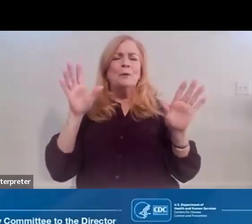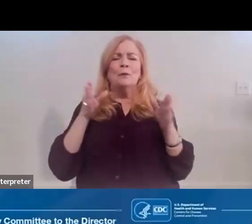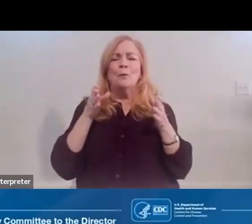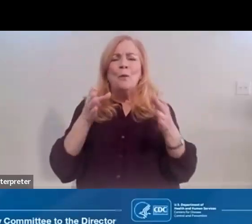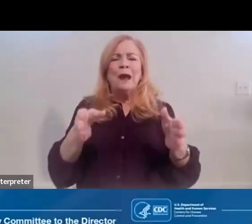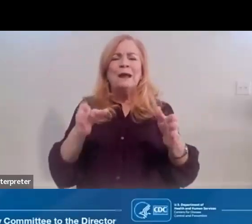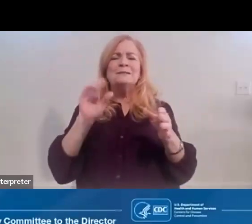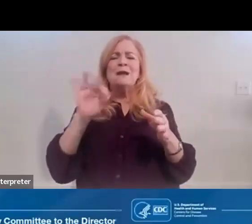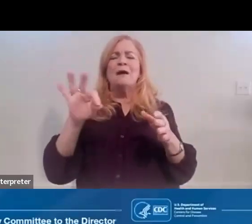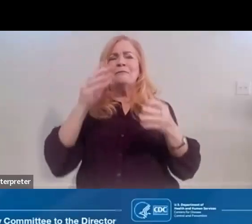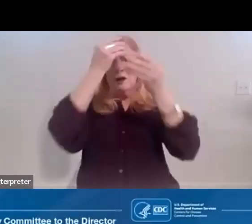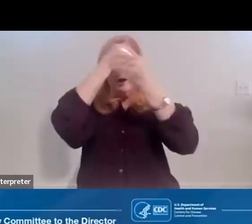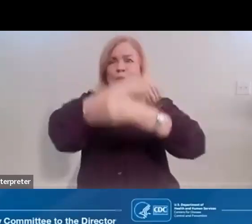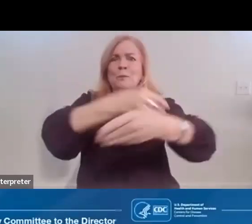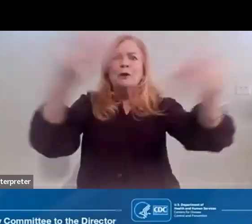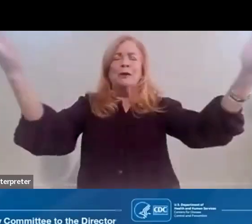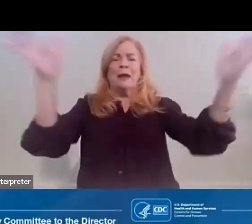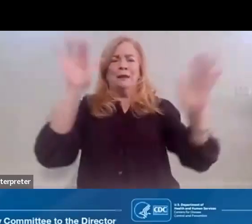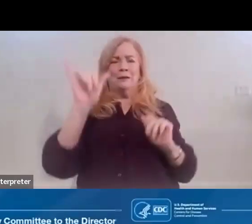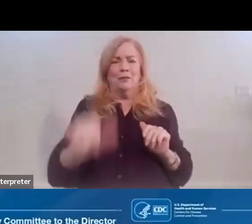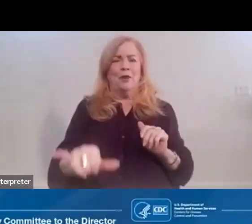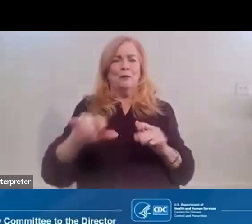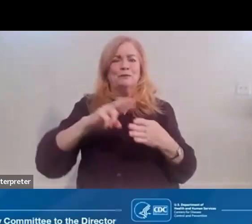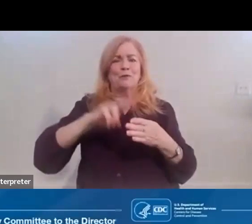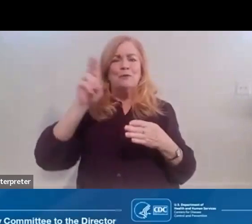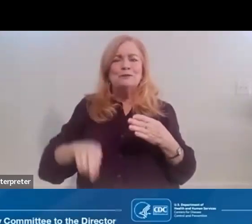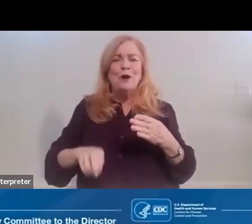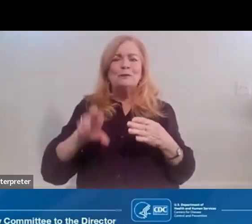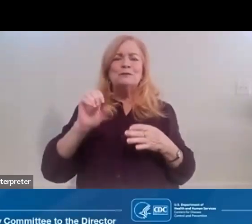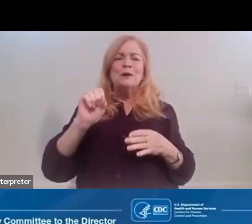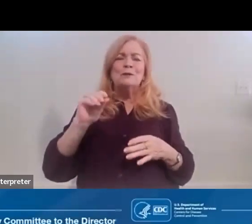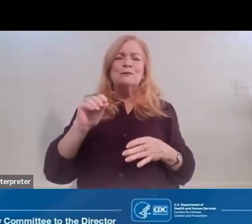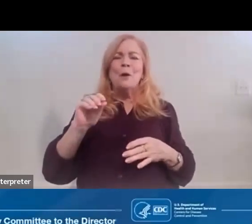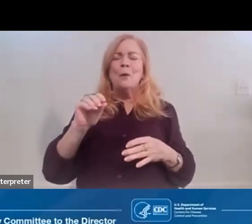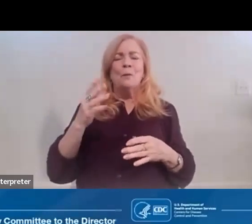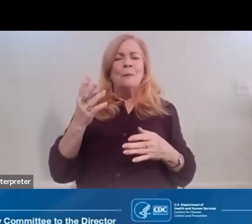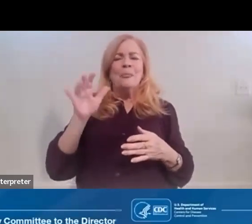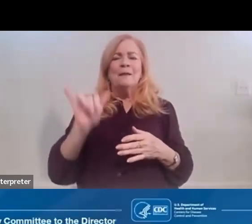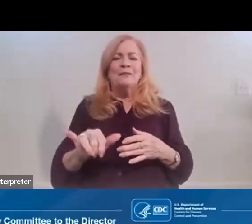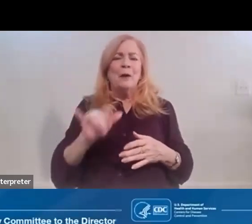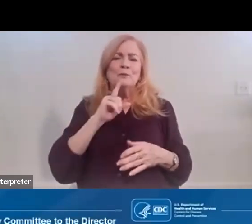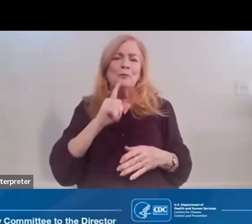to the point that some of their risk communications were actually putting people in harm's way during tornadoes and that sort of thing.